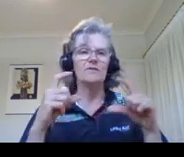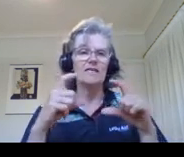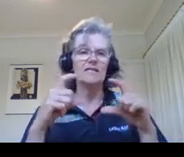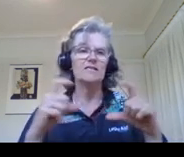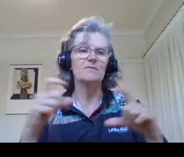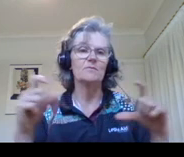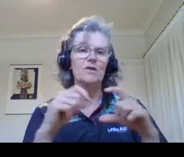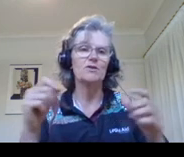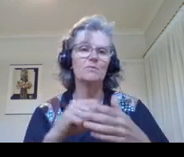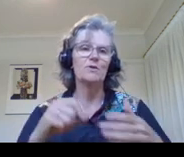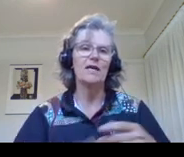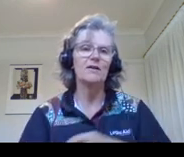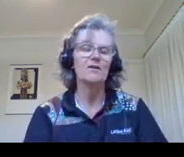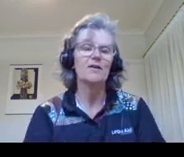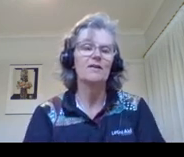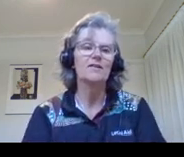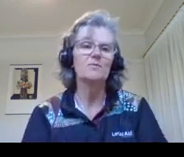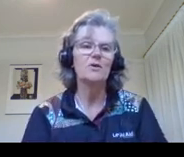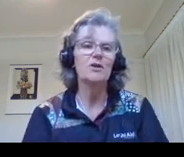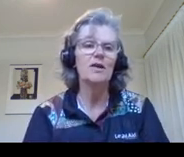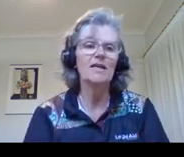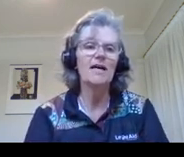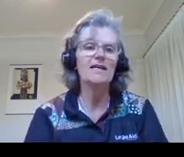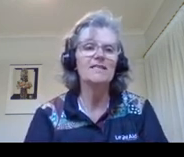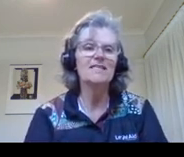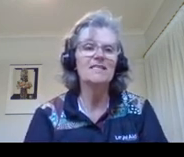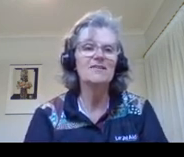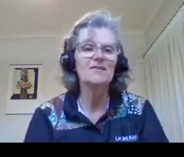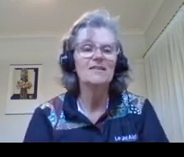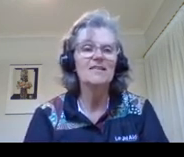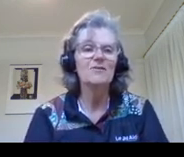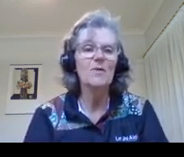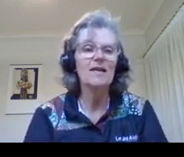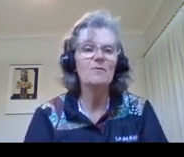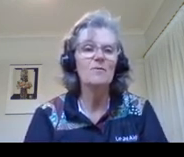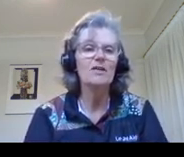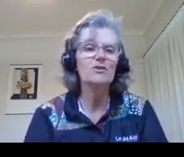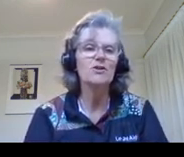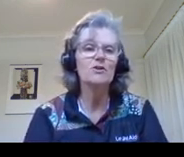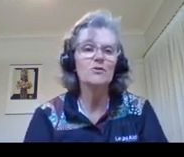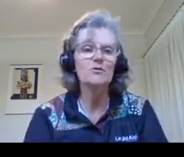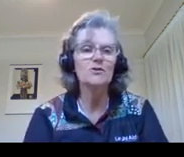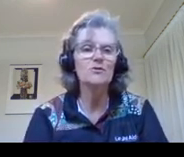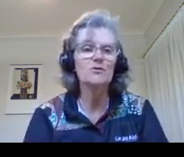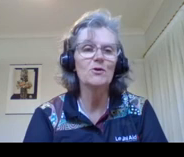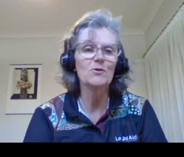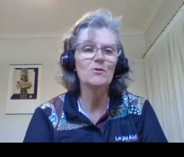things we used to put out to put your credit cards in to give away when we used to do stalls